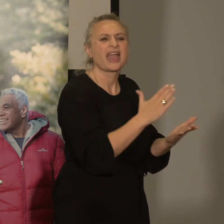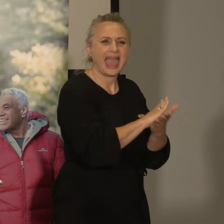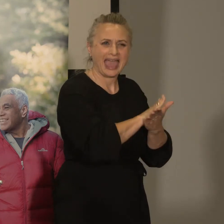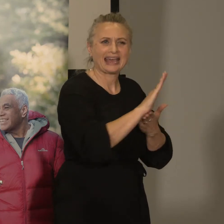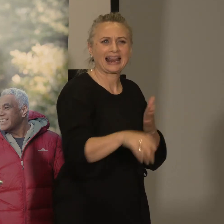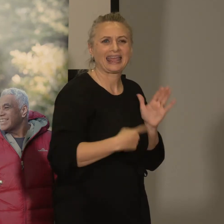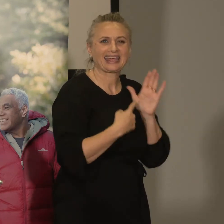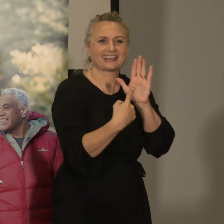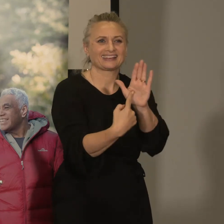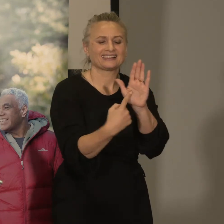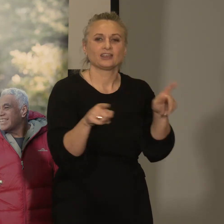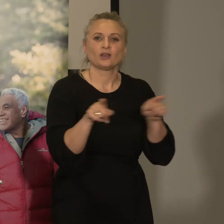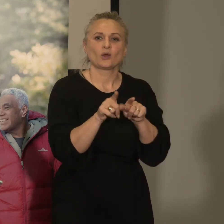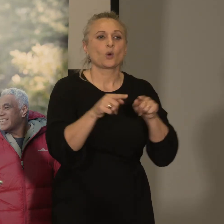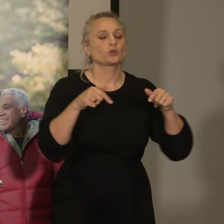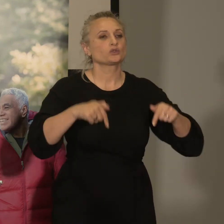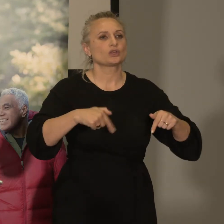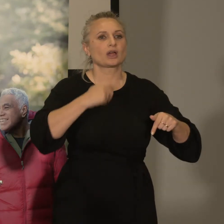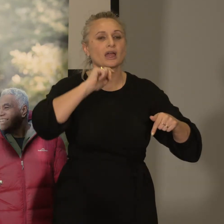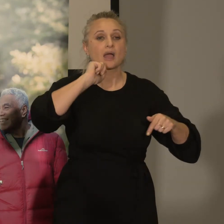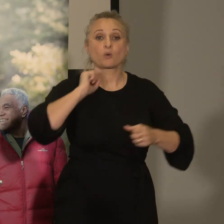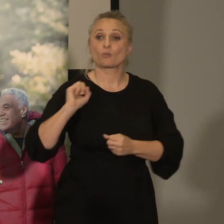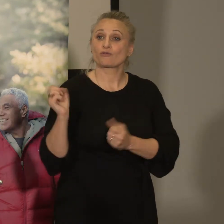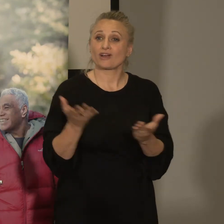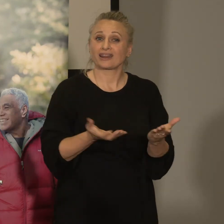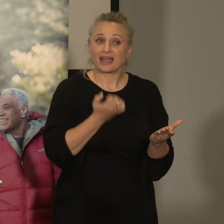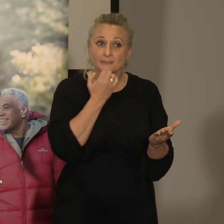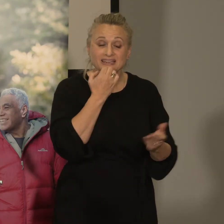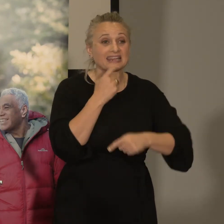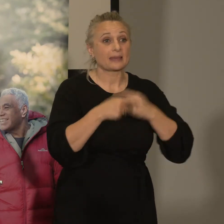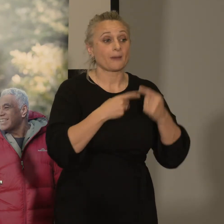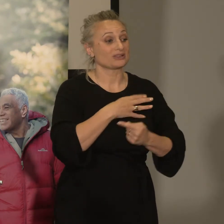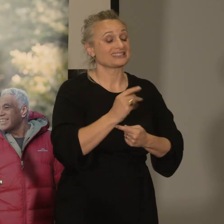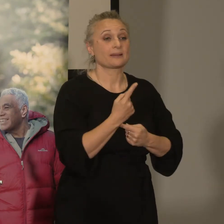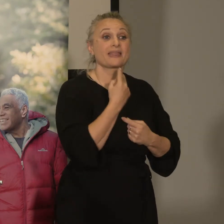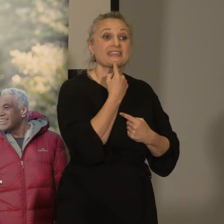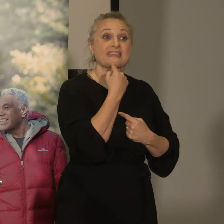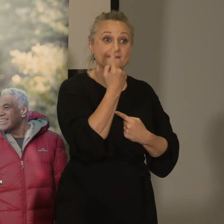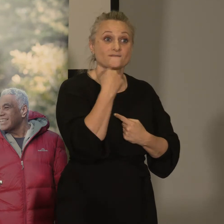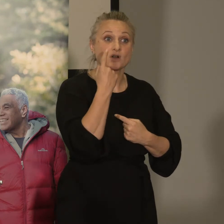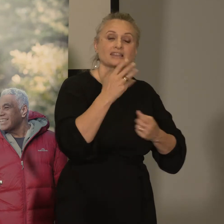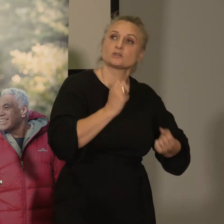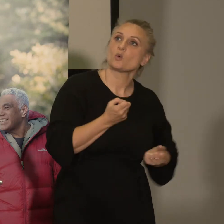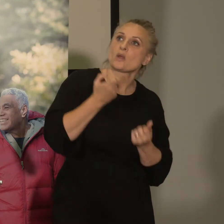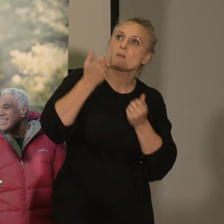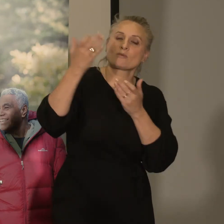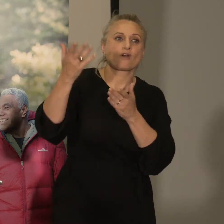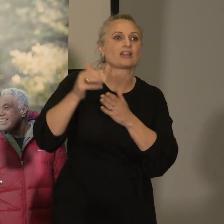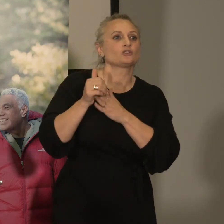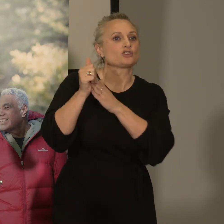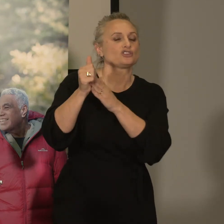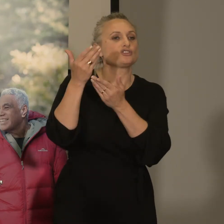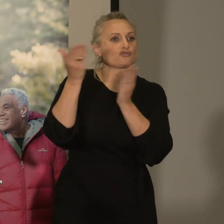stated. Today I will be providing an update on some of